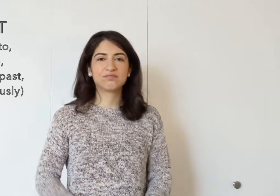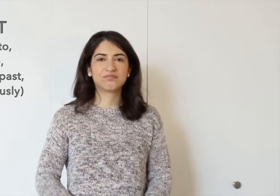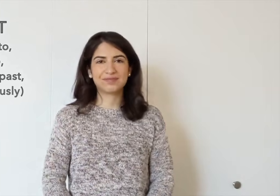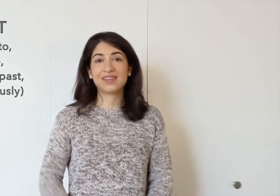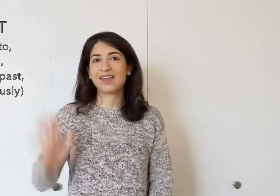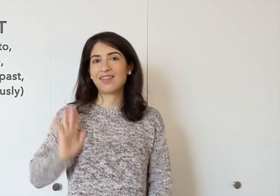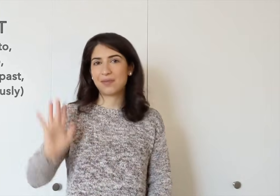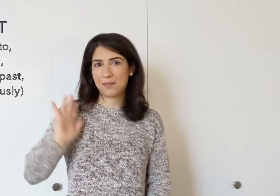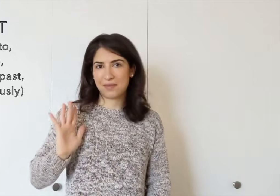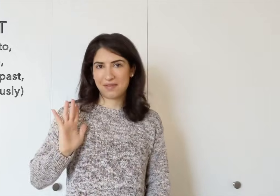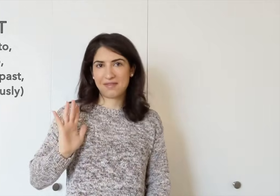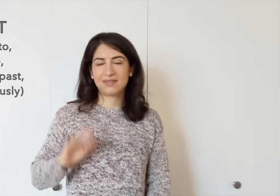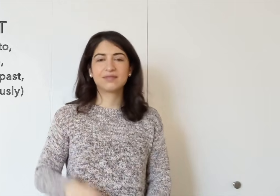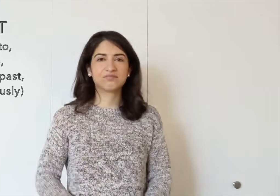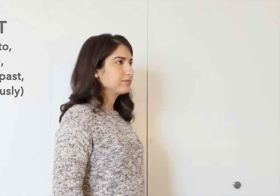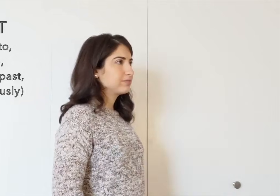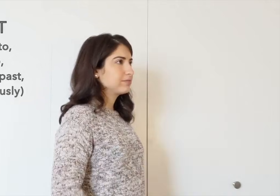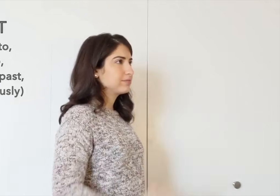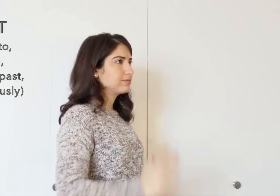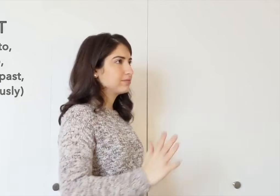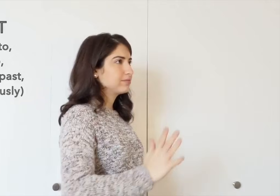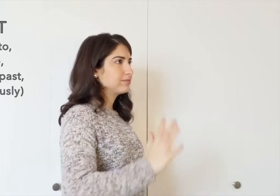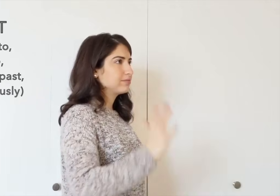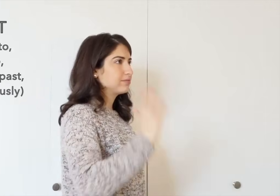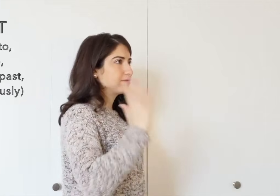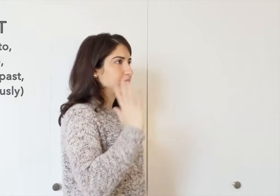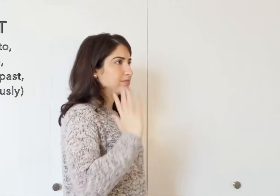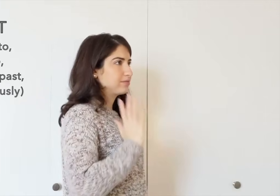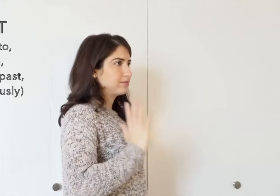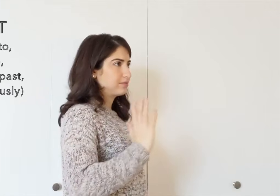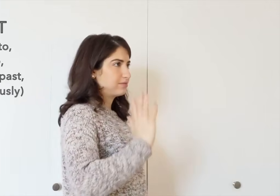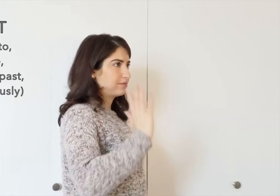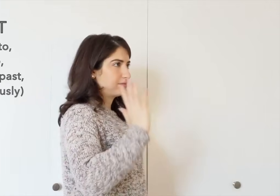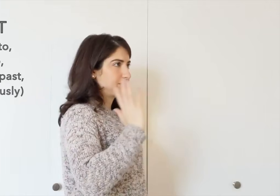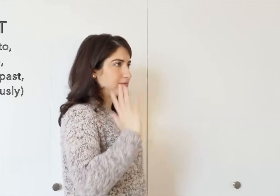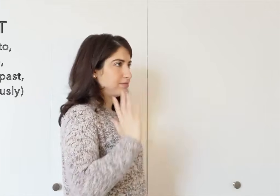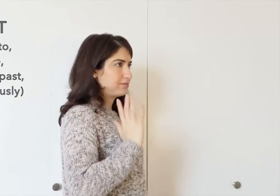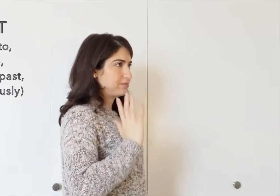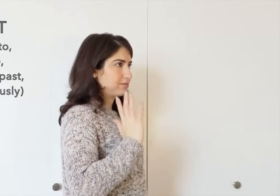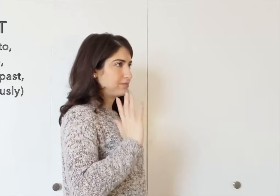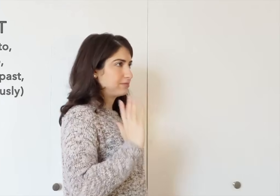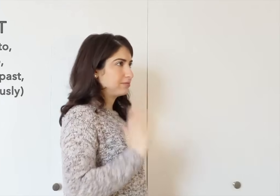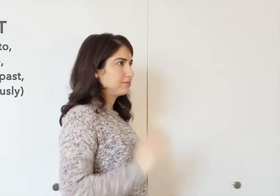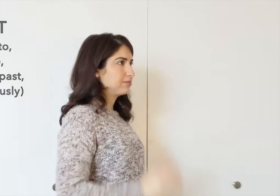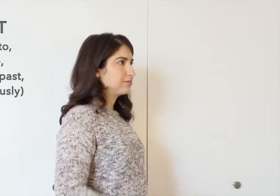"Used to" or "Previously"